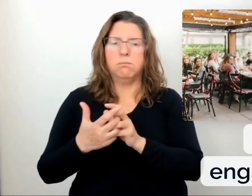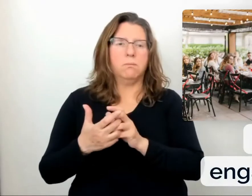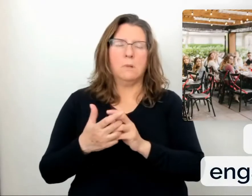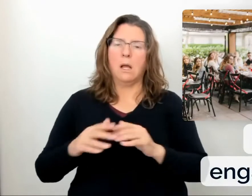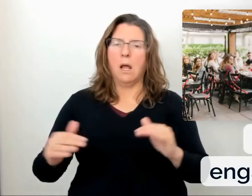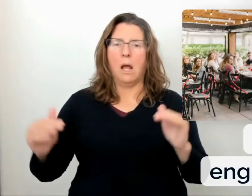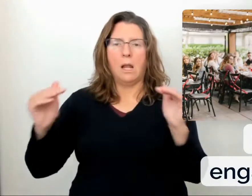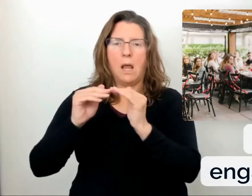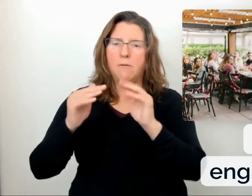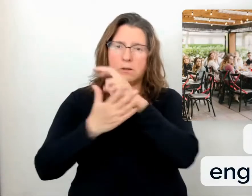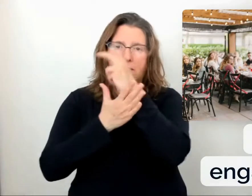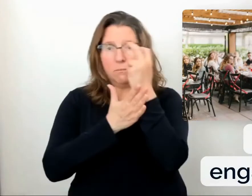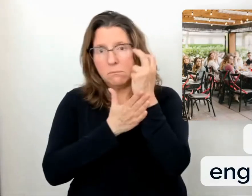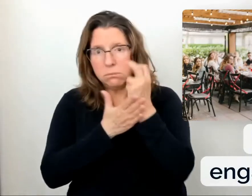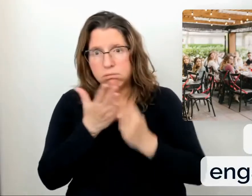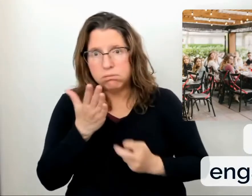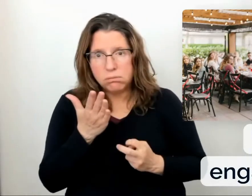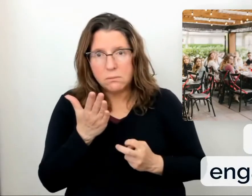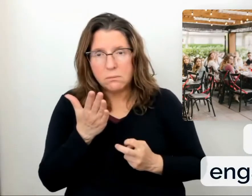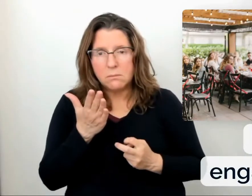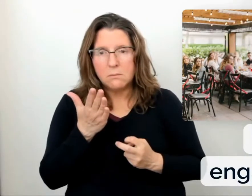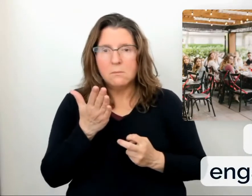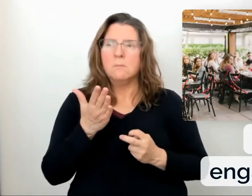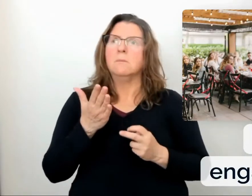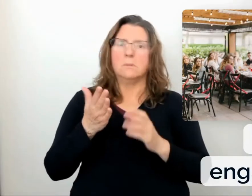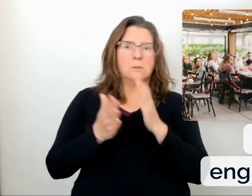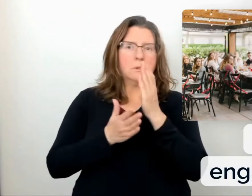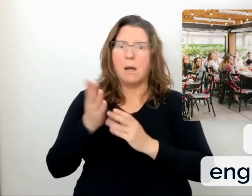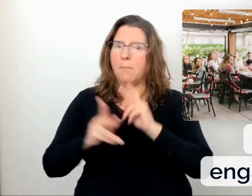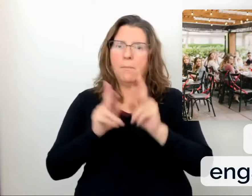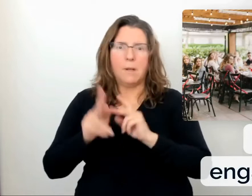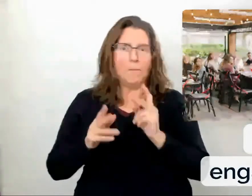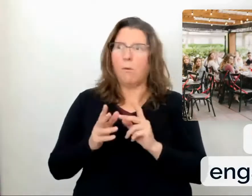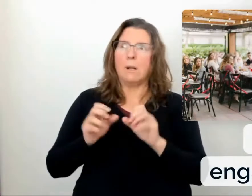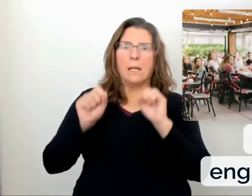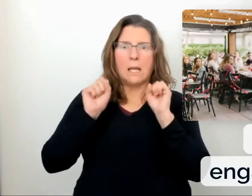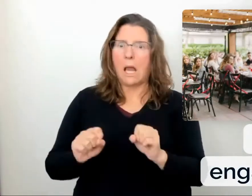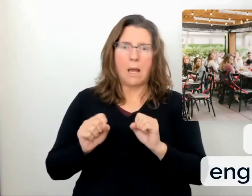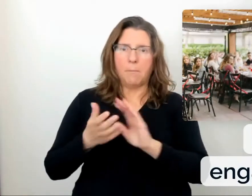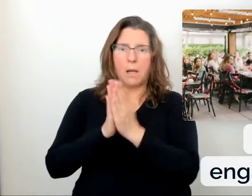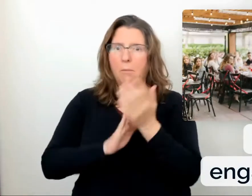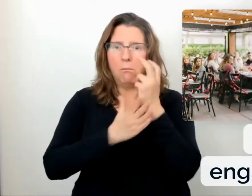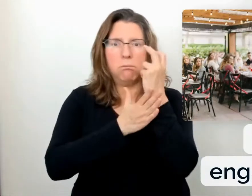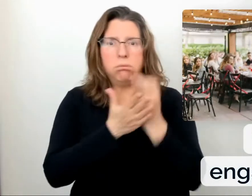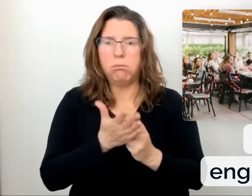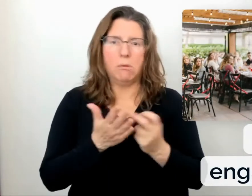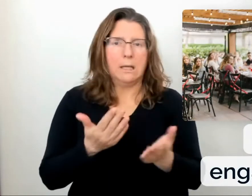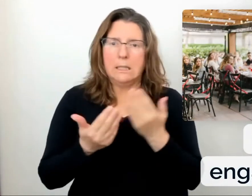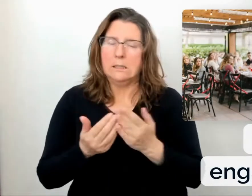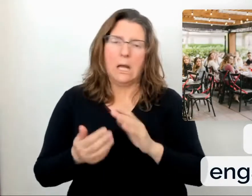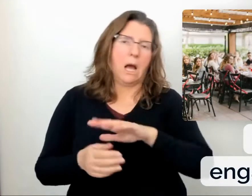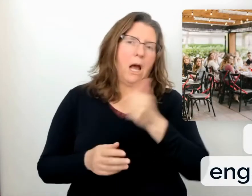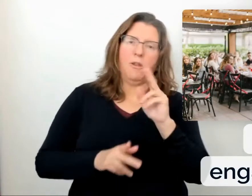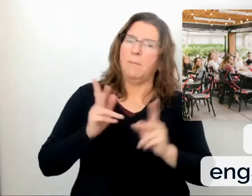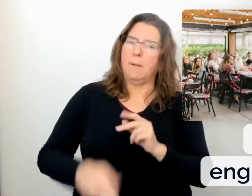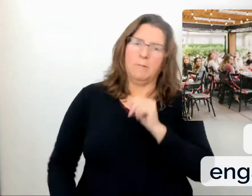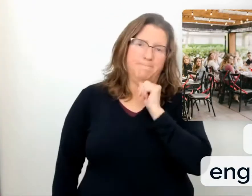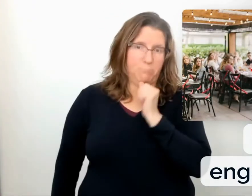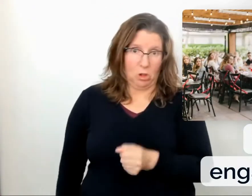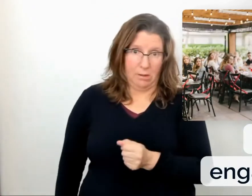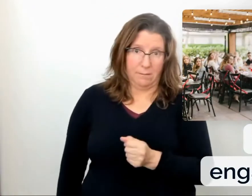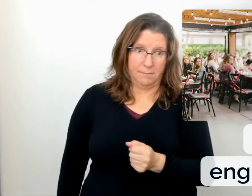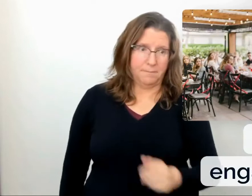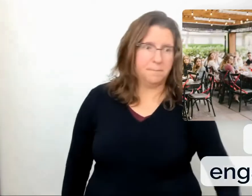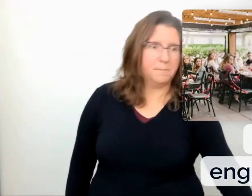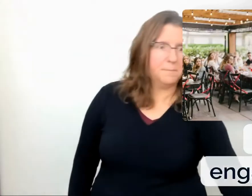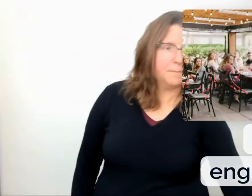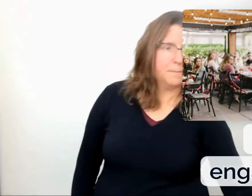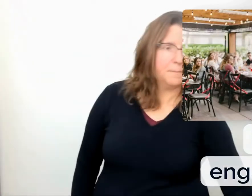Their levels of engagement will vary. Some may be able to concentrate deeply, others much less so.